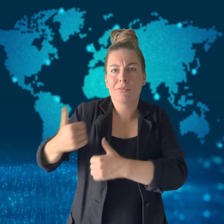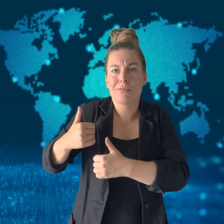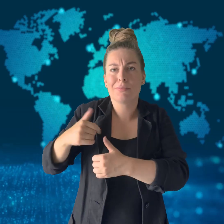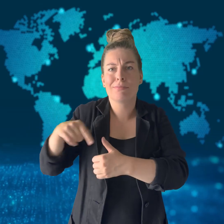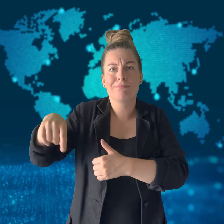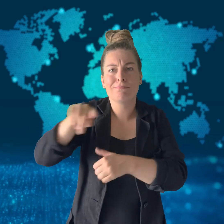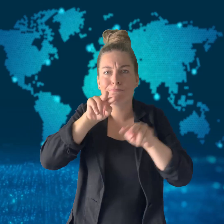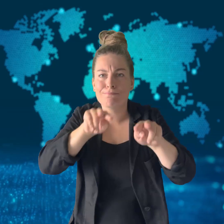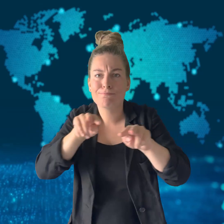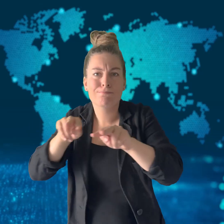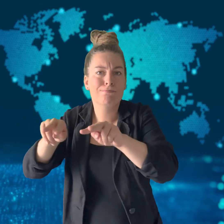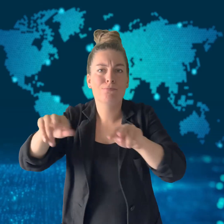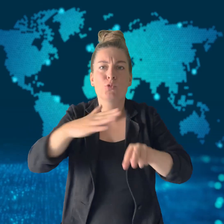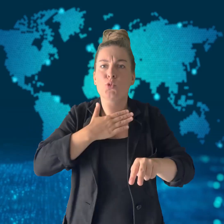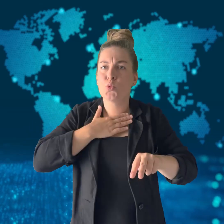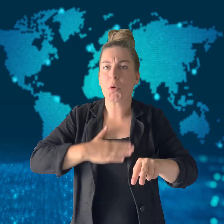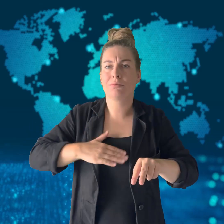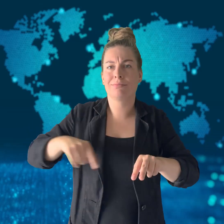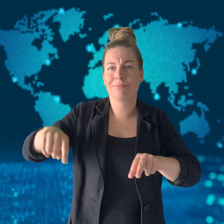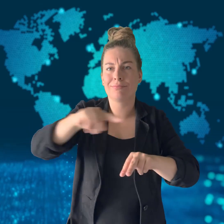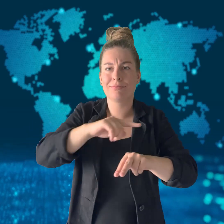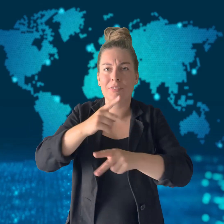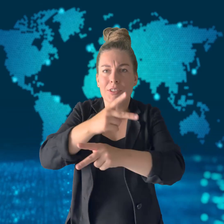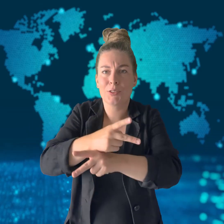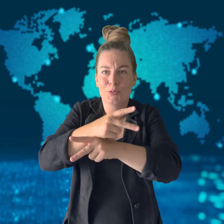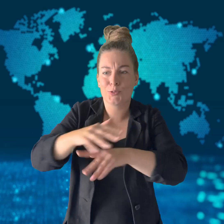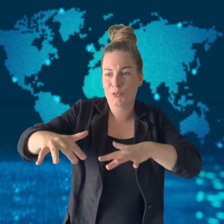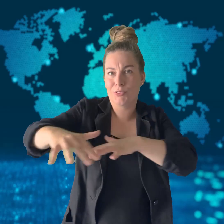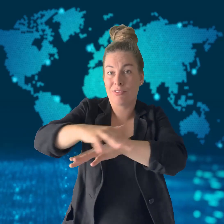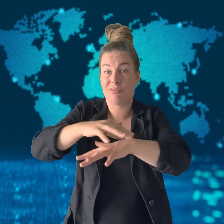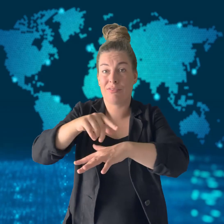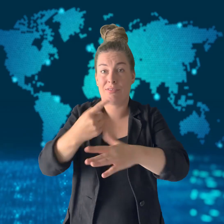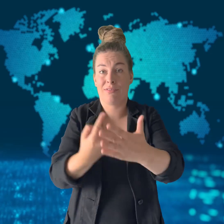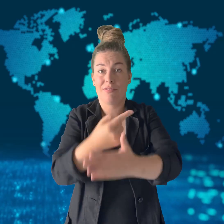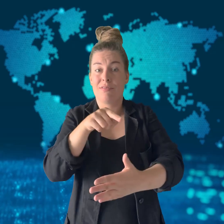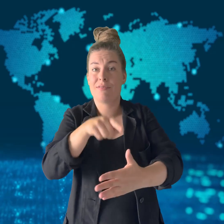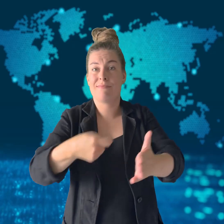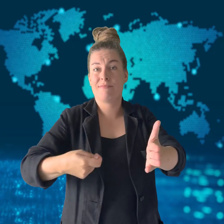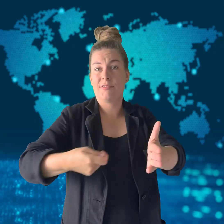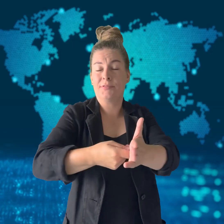"Operation Sentinelle."